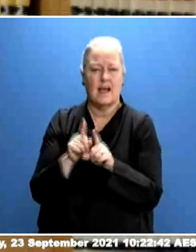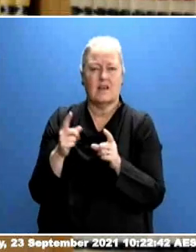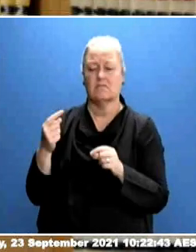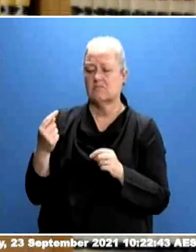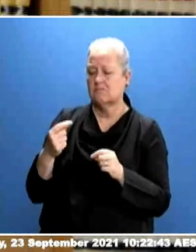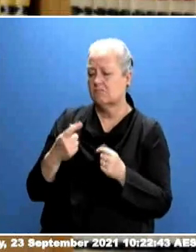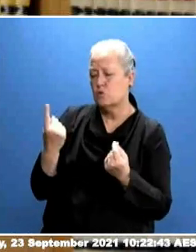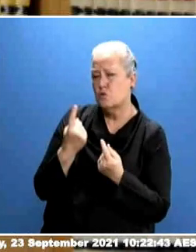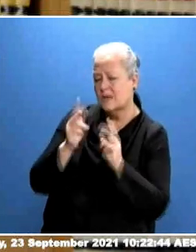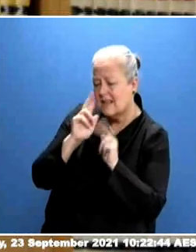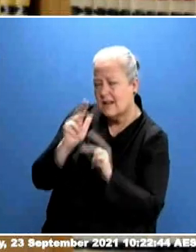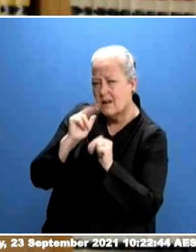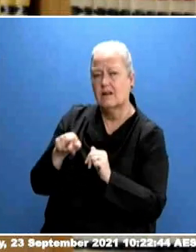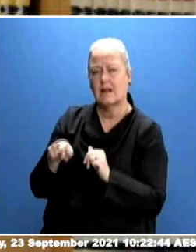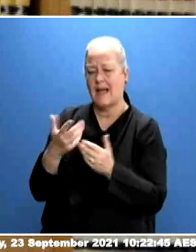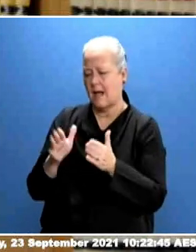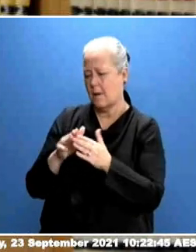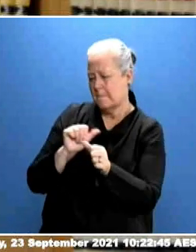respond to be able to support that child in the community.